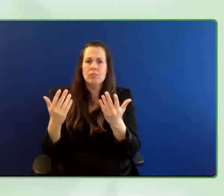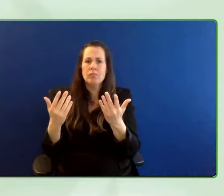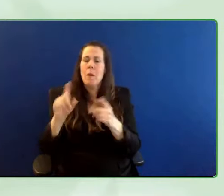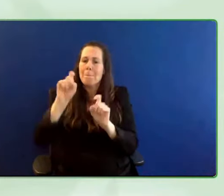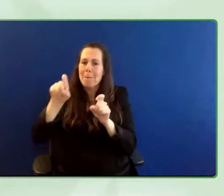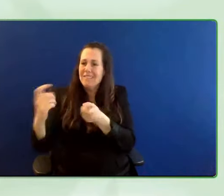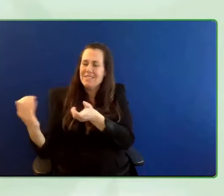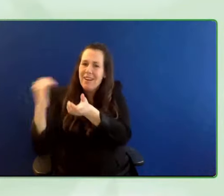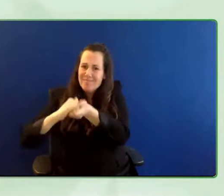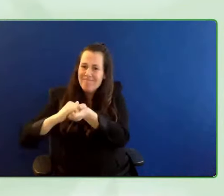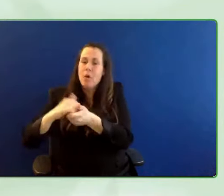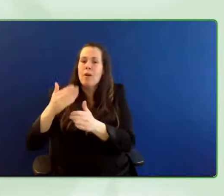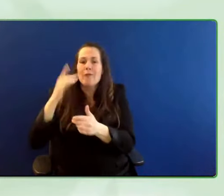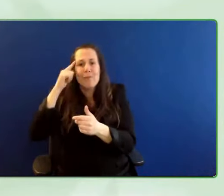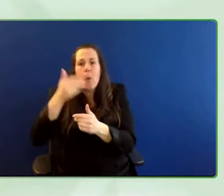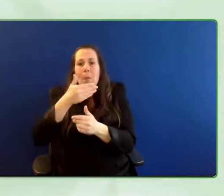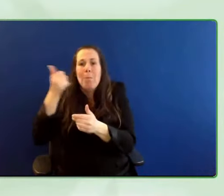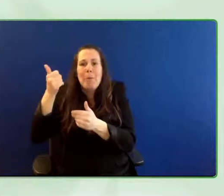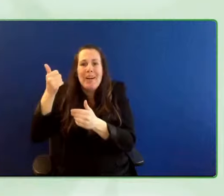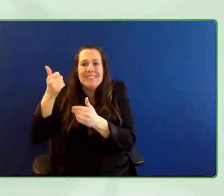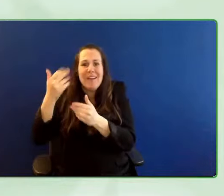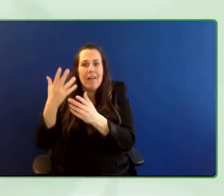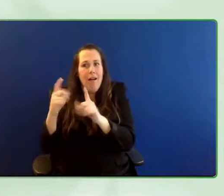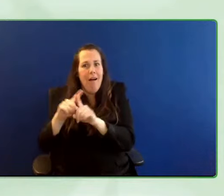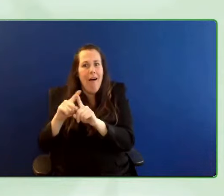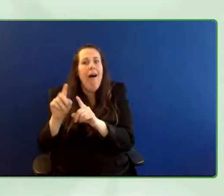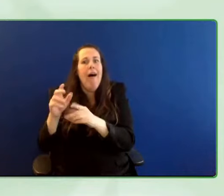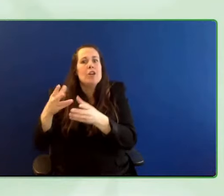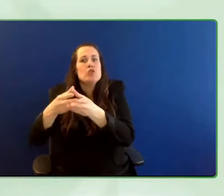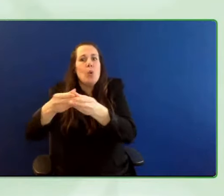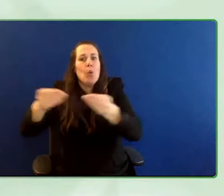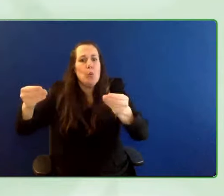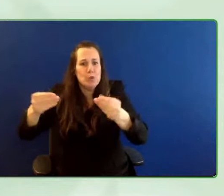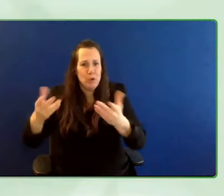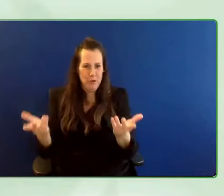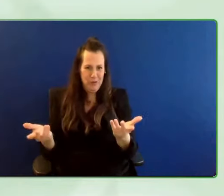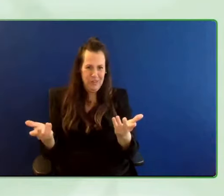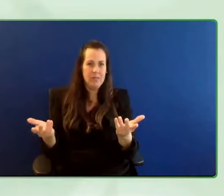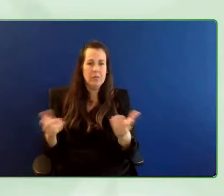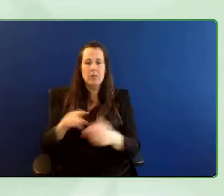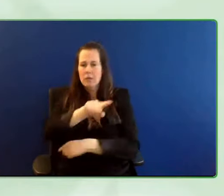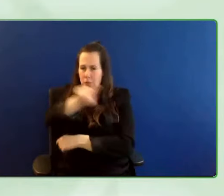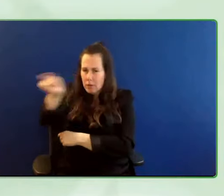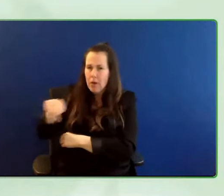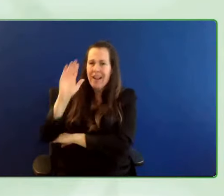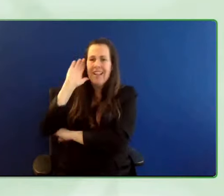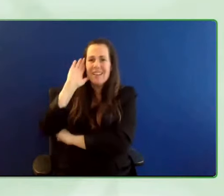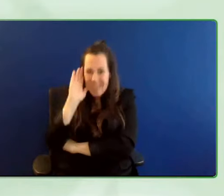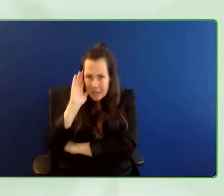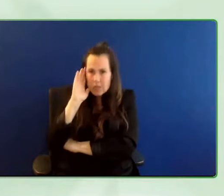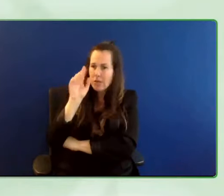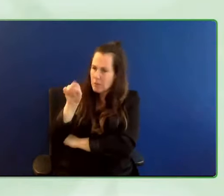with, because through our listening and learning from insights from the community, we know